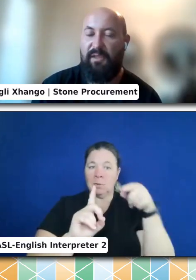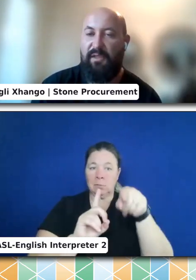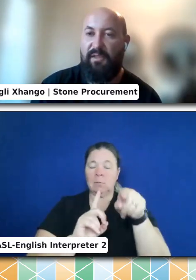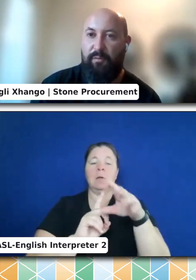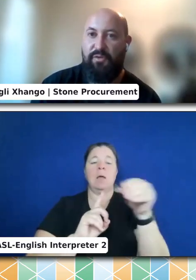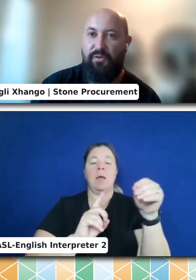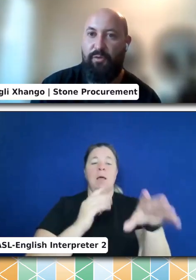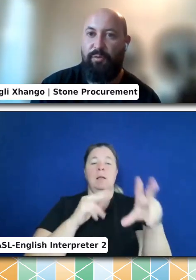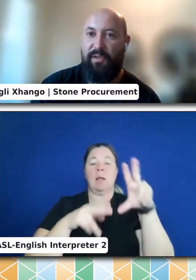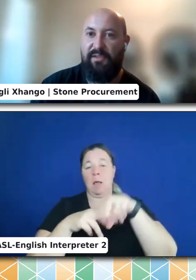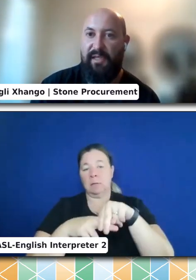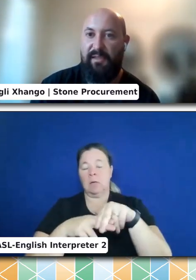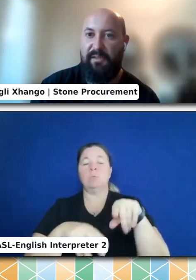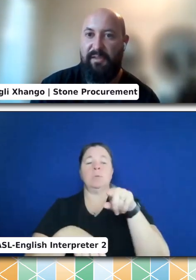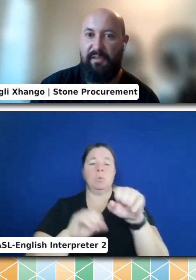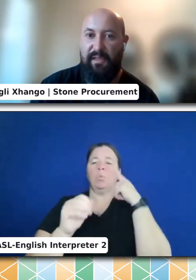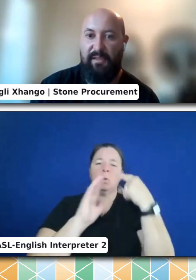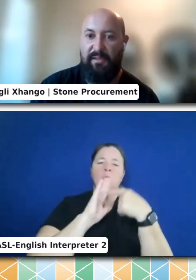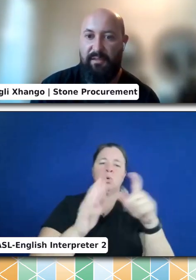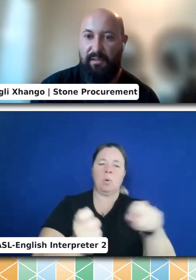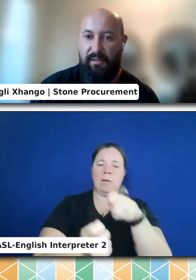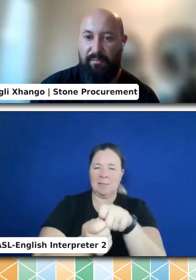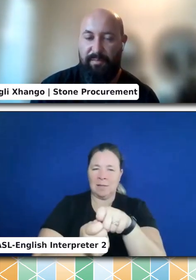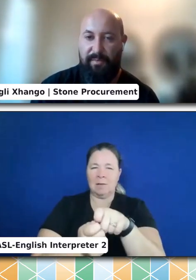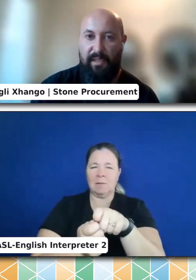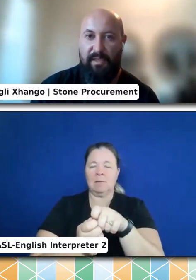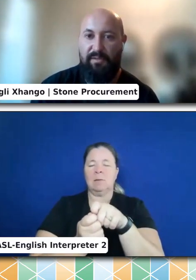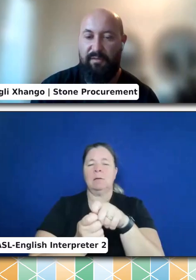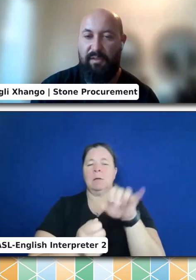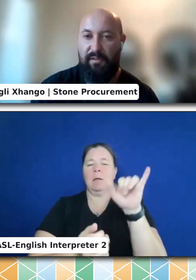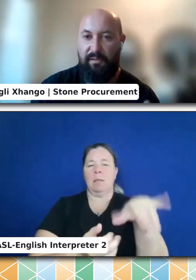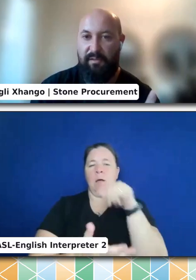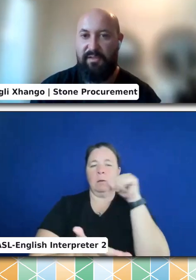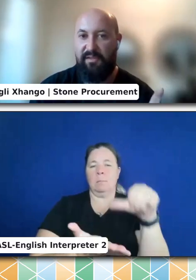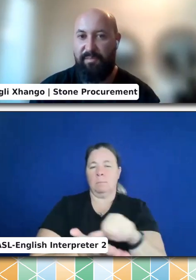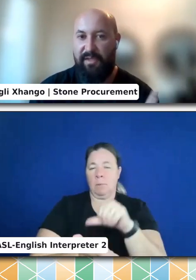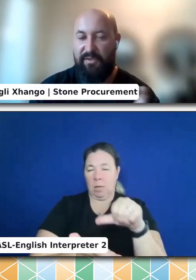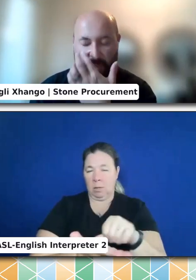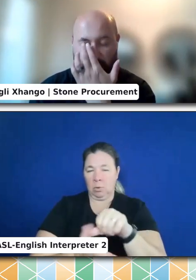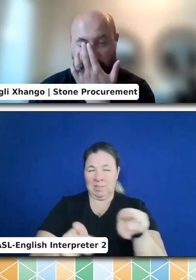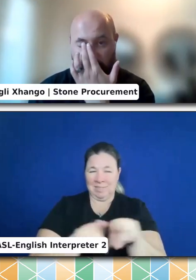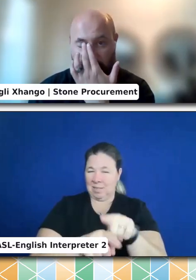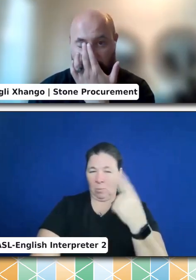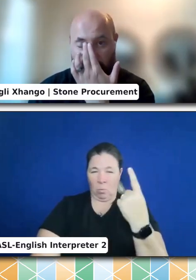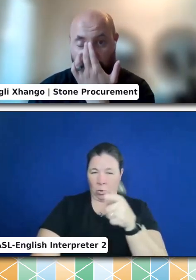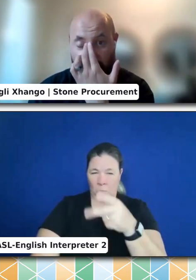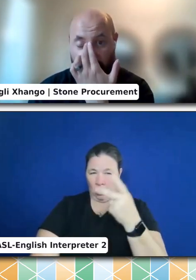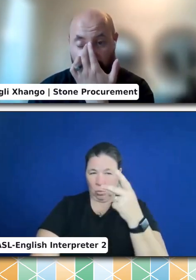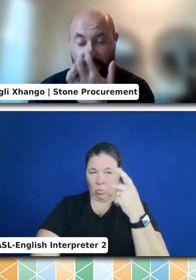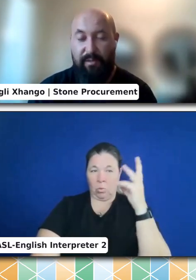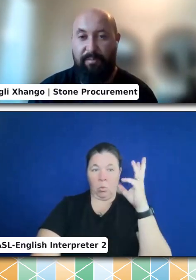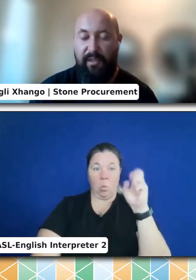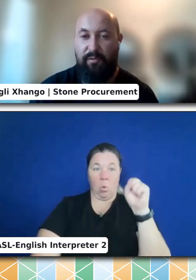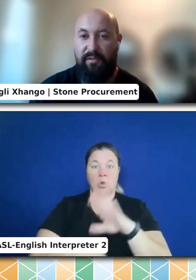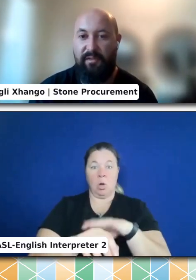It will show you exactly that. Uh, page, uh, the exact same page that, uh, was on Sappariba, but now in, uh.